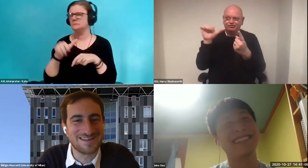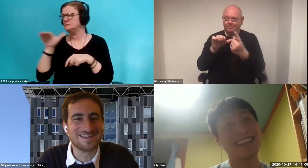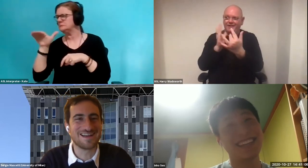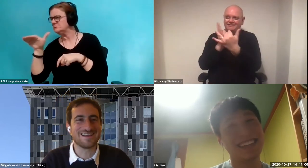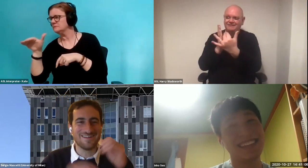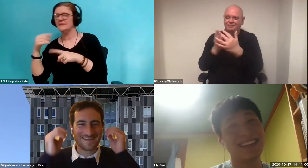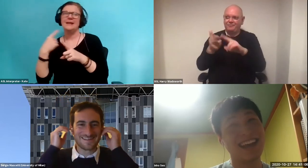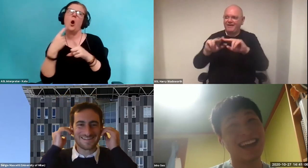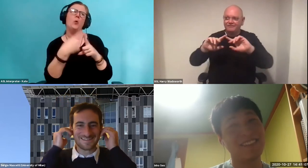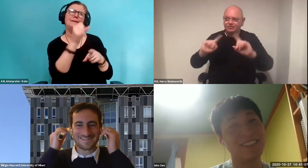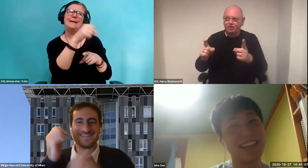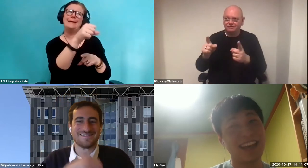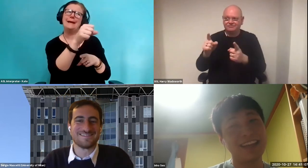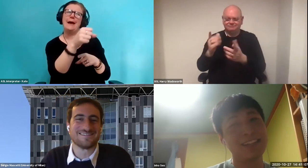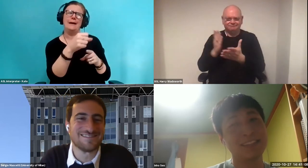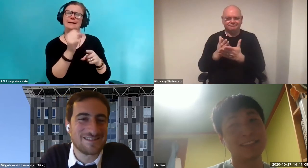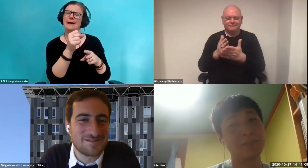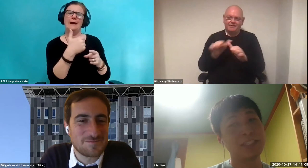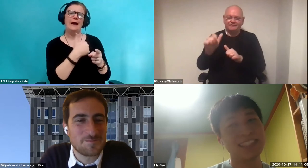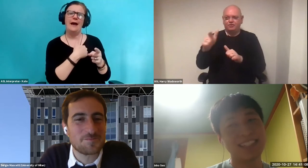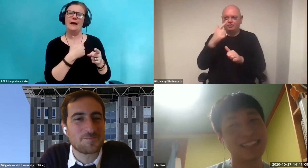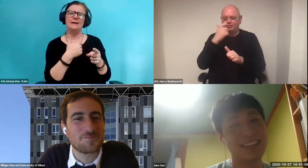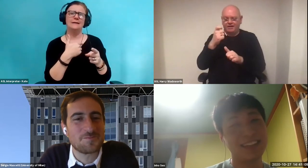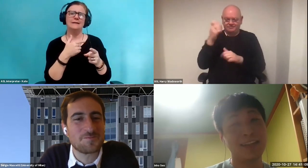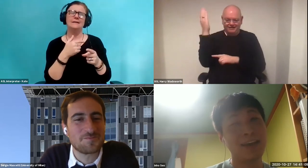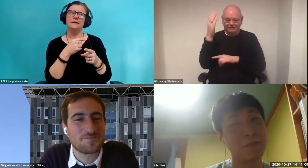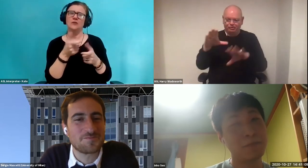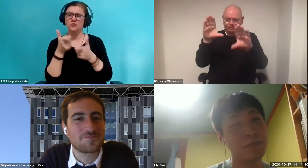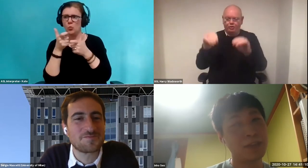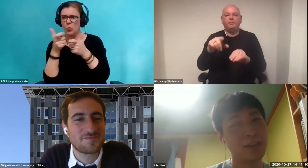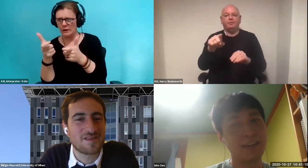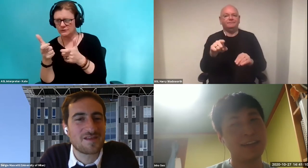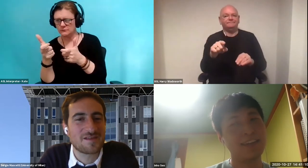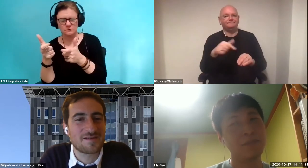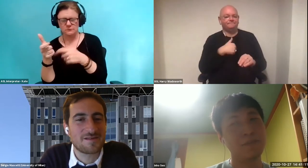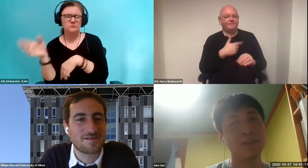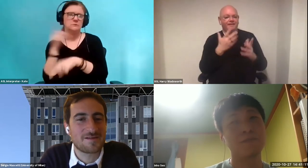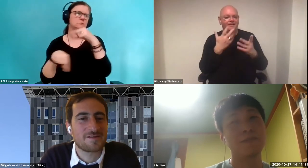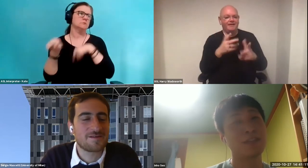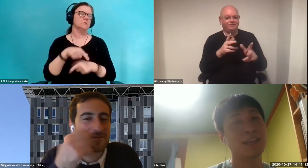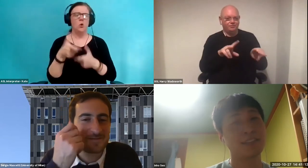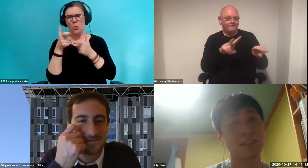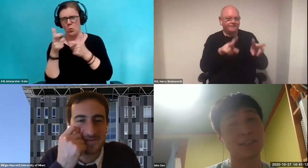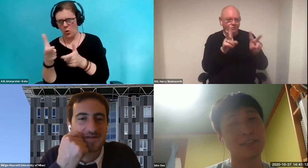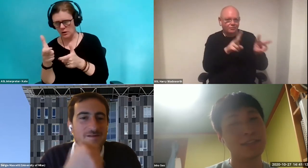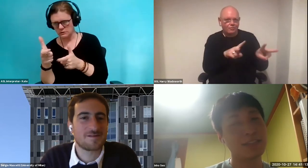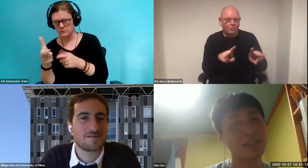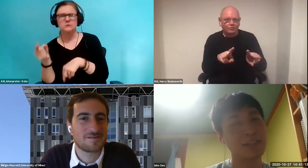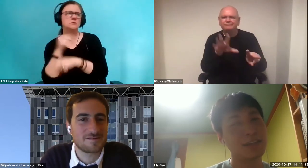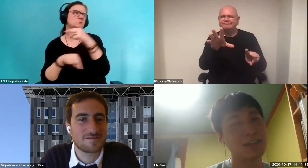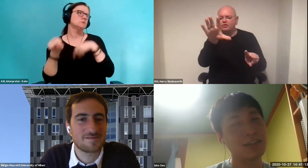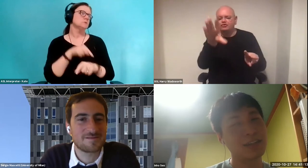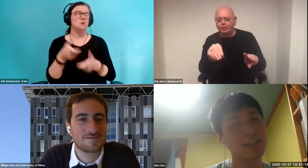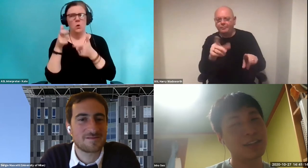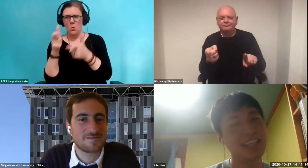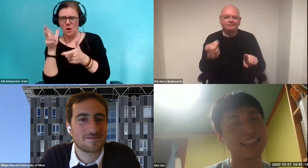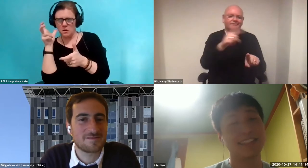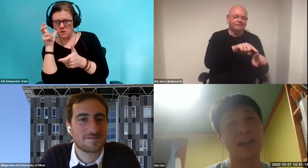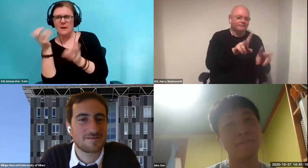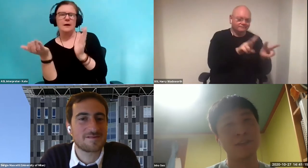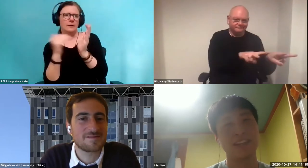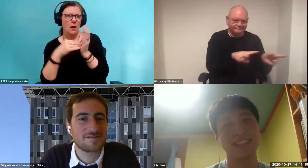yeah yeah I have to yeah I had to restart and then um review the text.. the context after the class